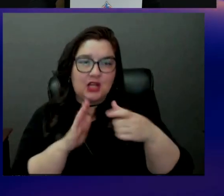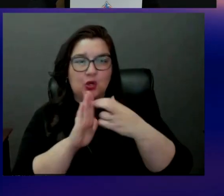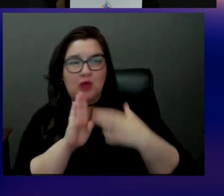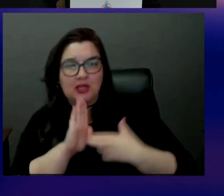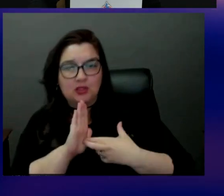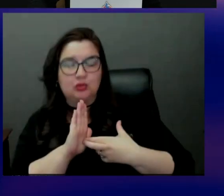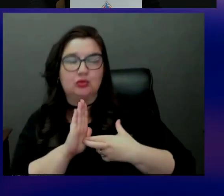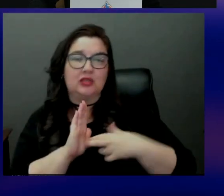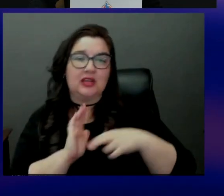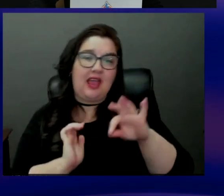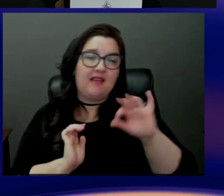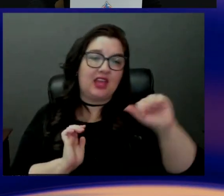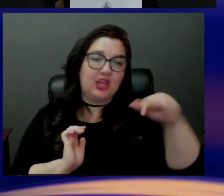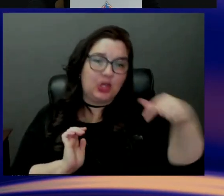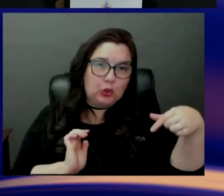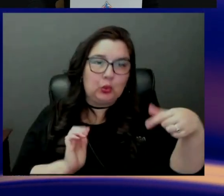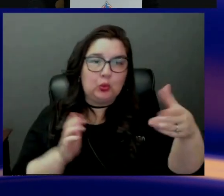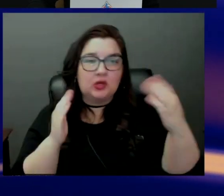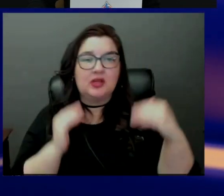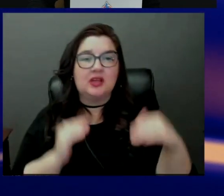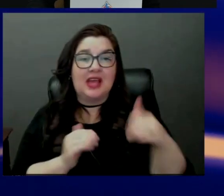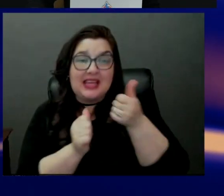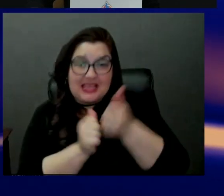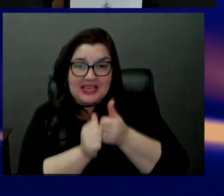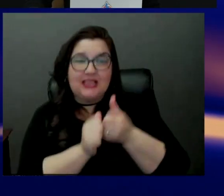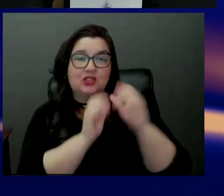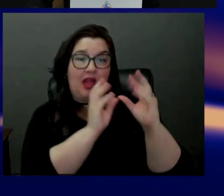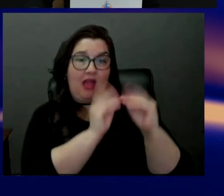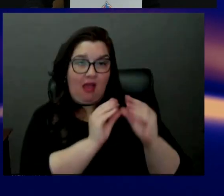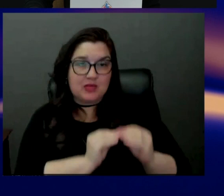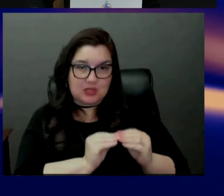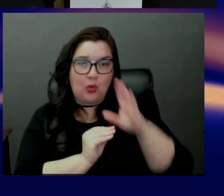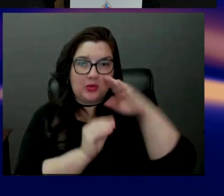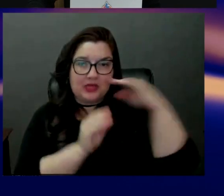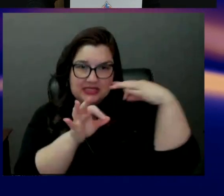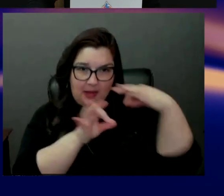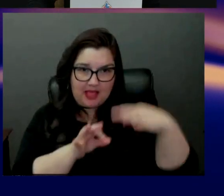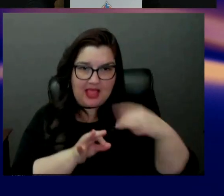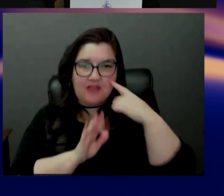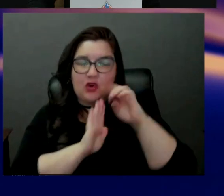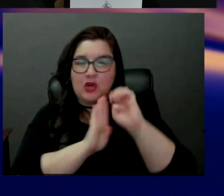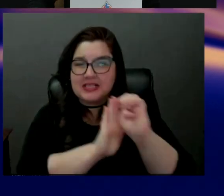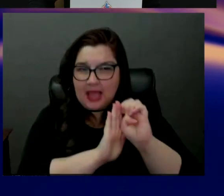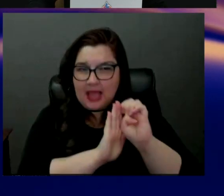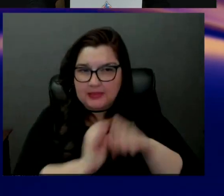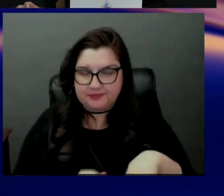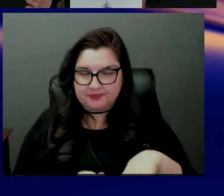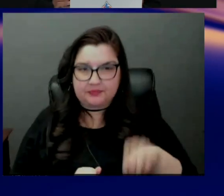about some of these with each episode. So for example, if we take a look at our episode one, let's get started